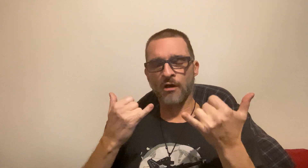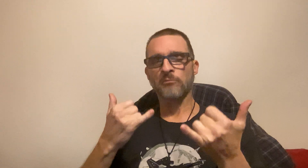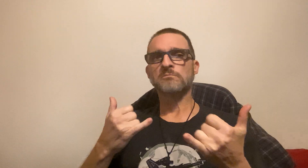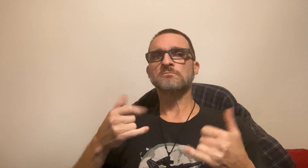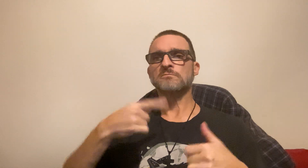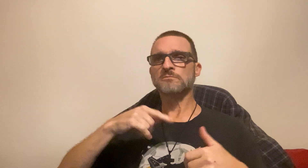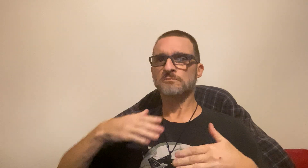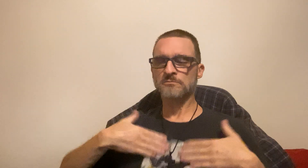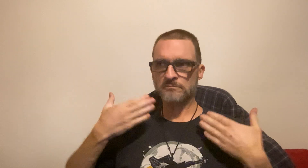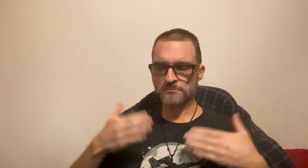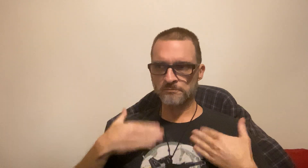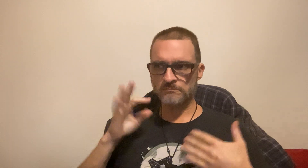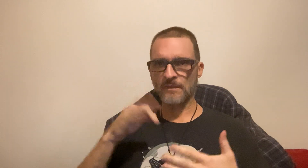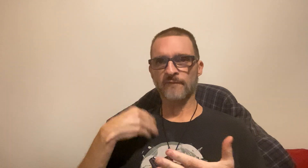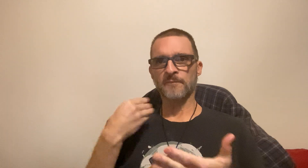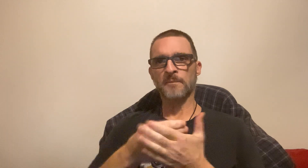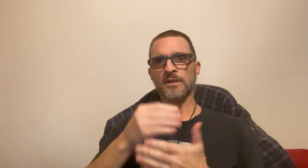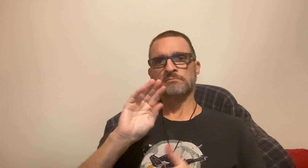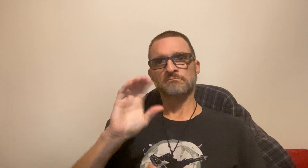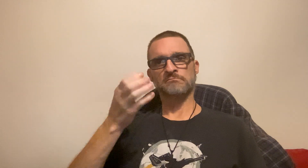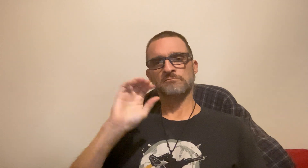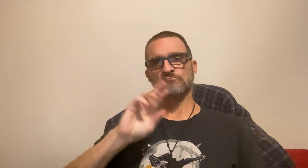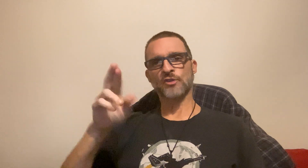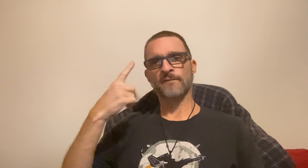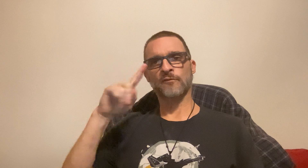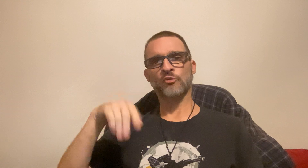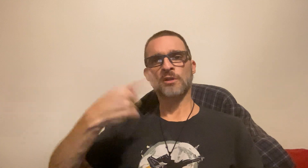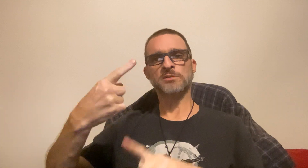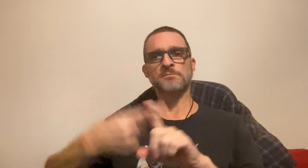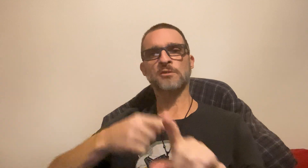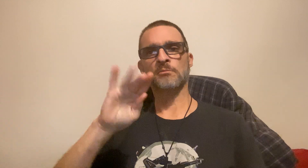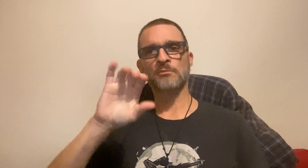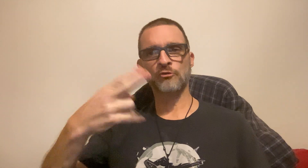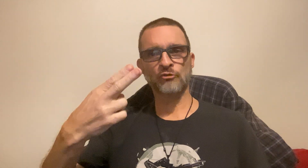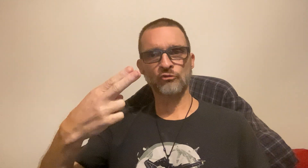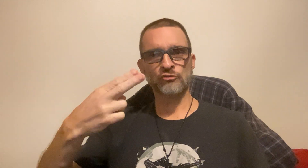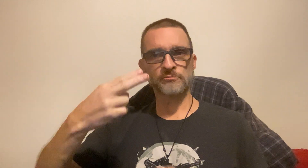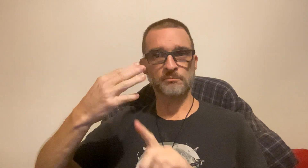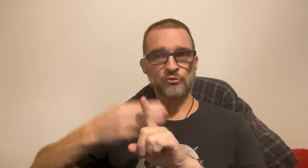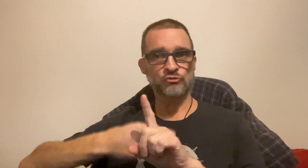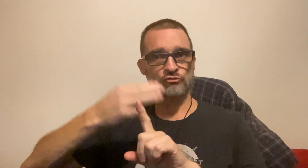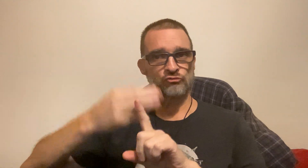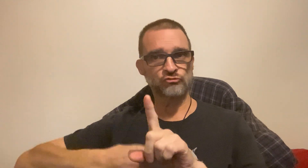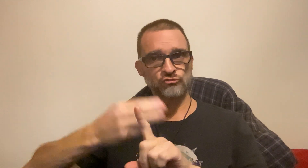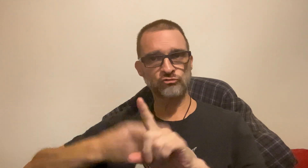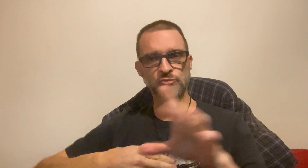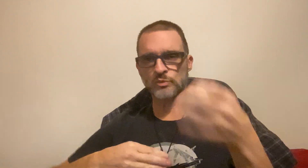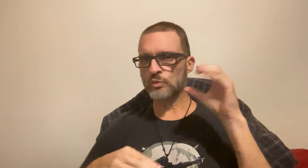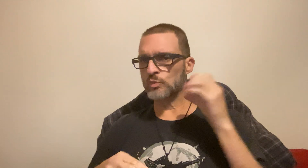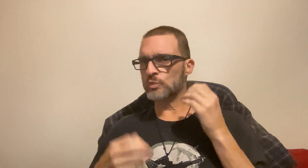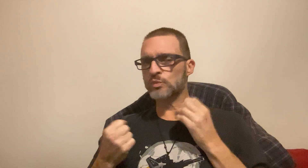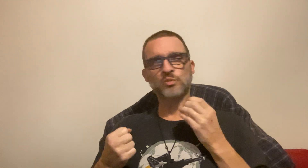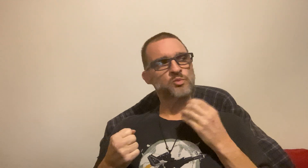It was a good amount of money earning today. We're happy and we have money ready for next month, March for the mortgage payment.